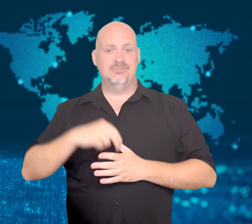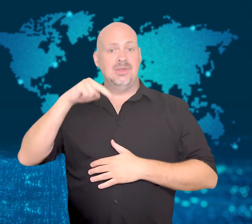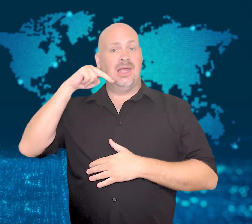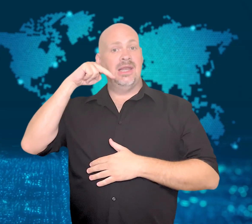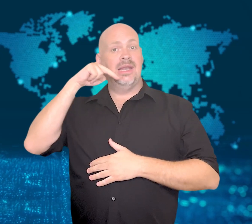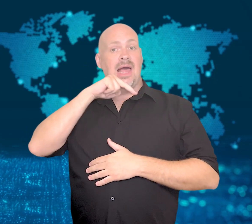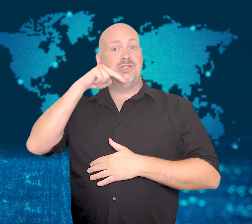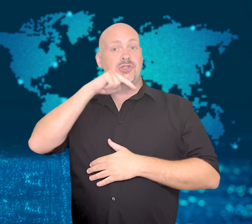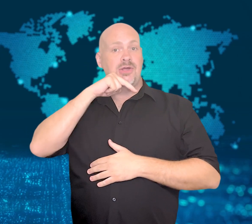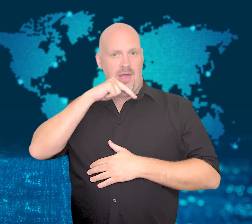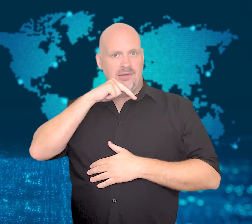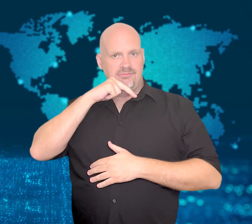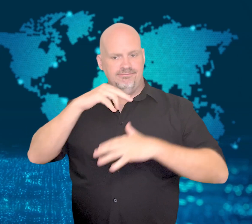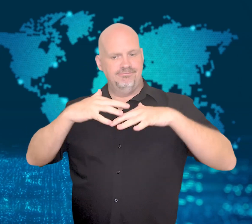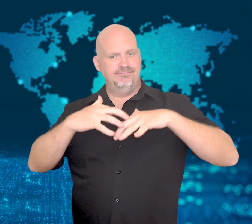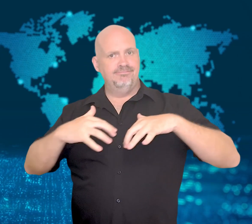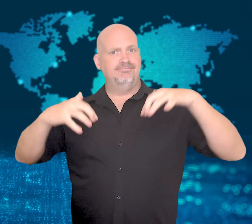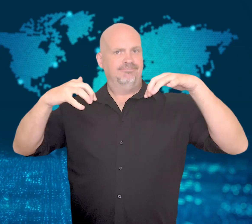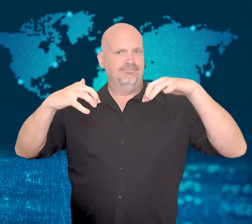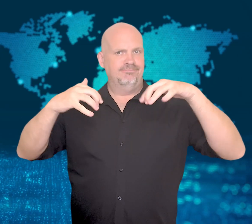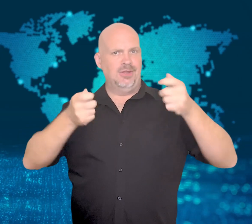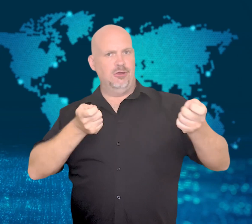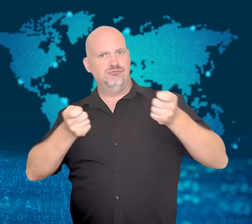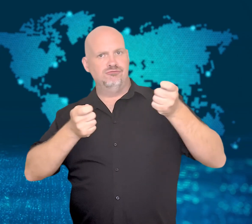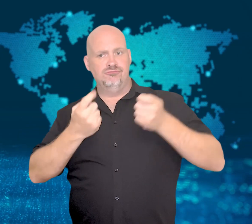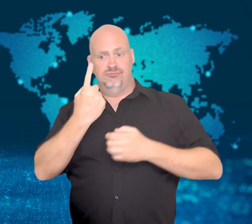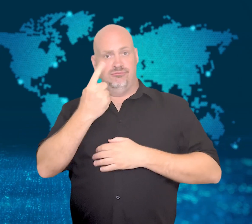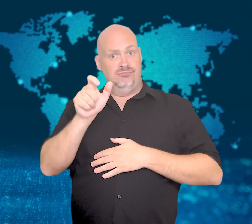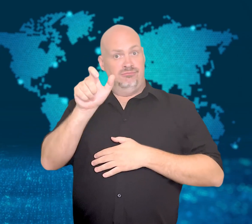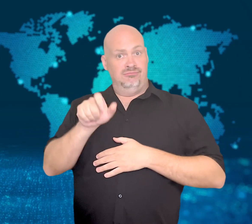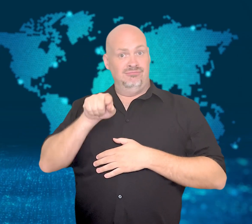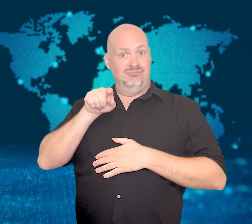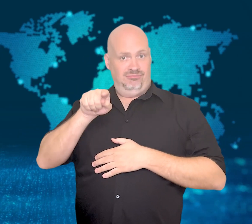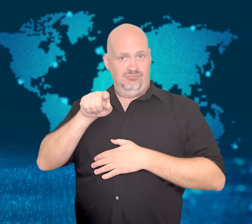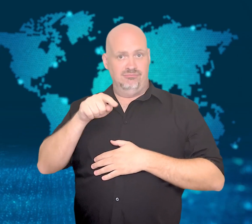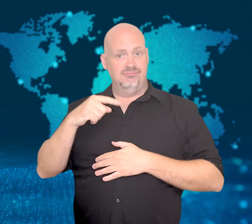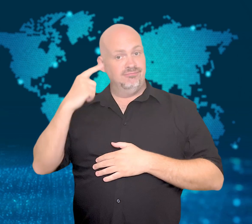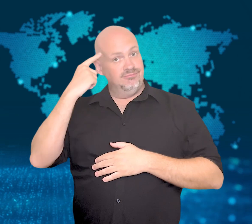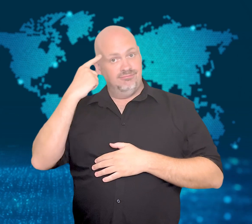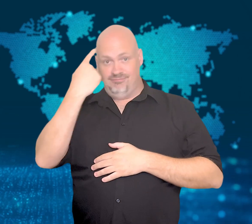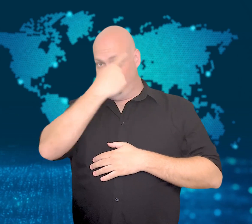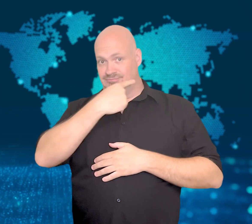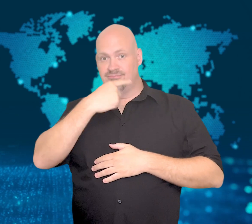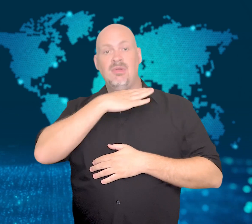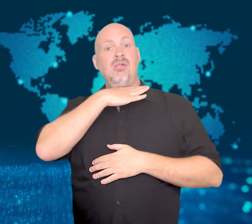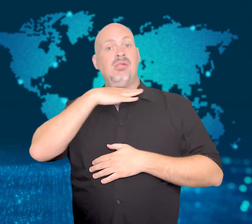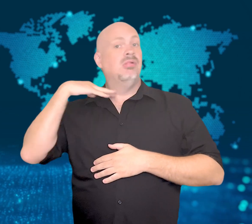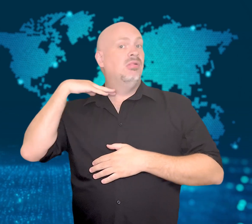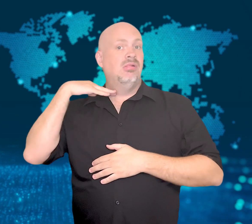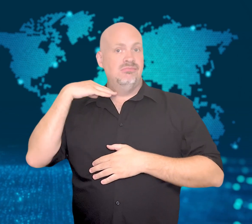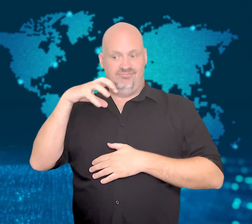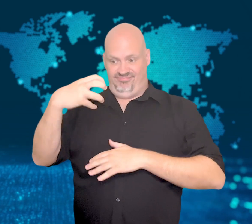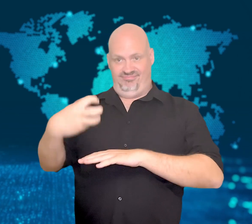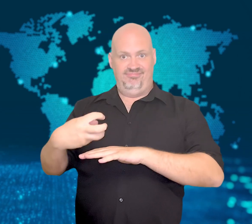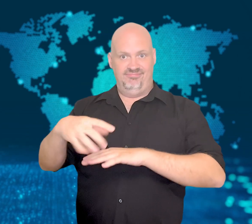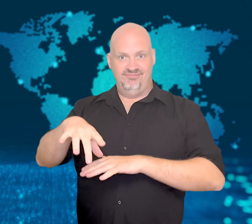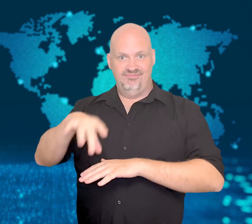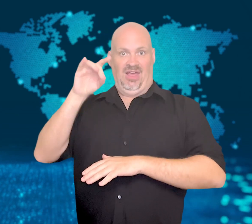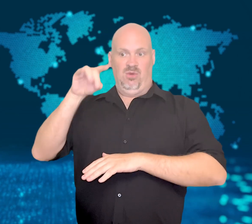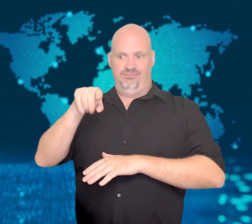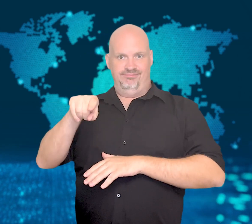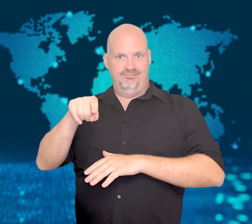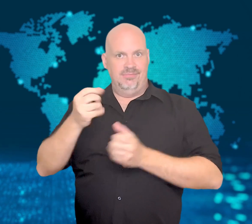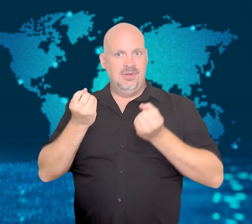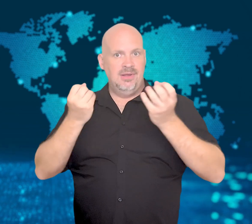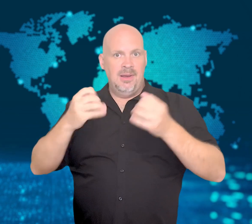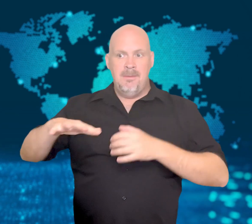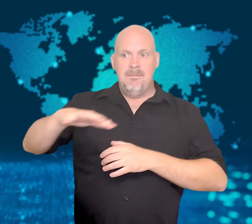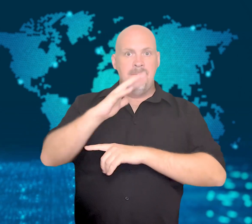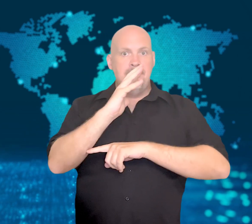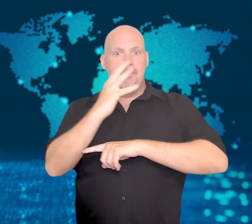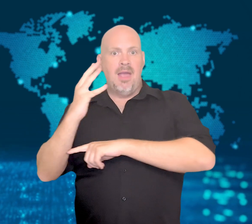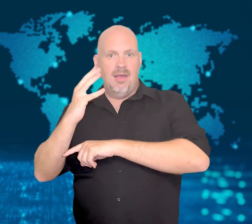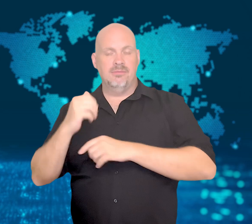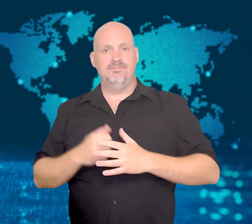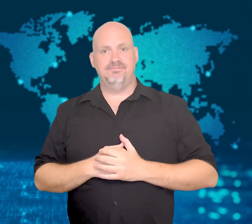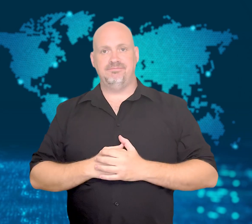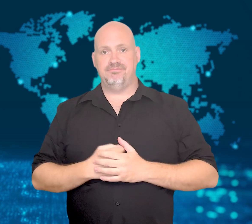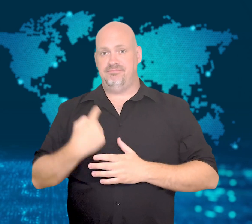[GAVIN]: The head of a missing Nigerian lawmaker has been found in a park.